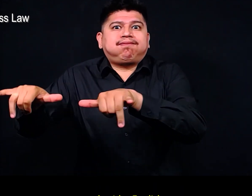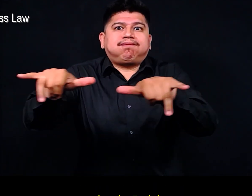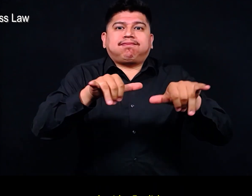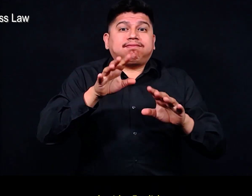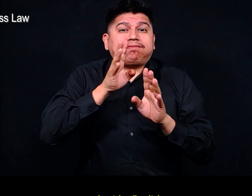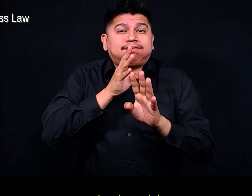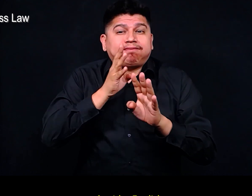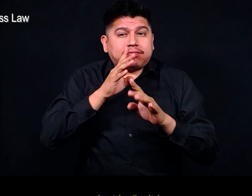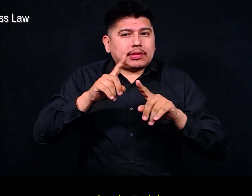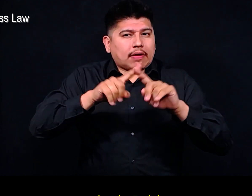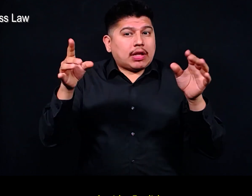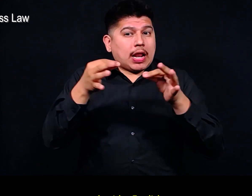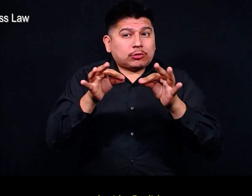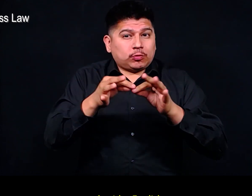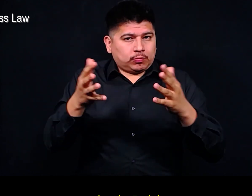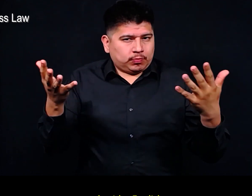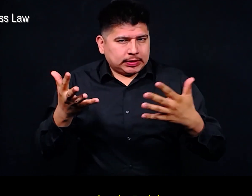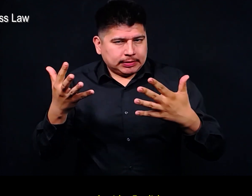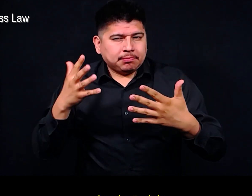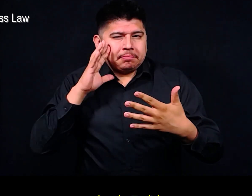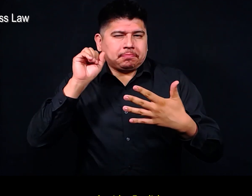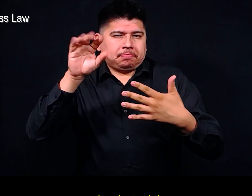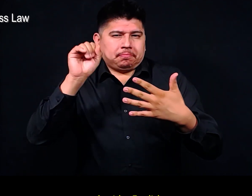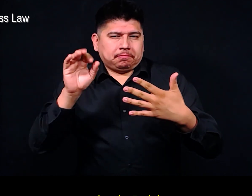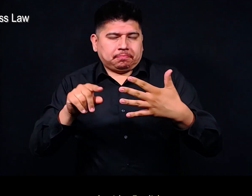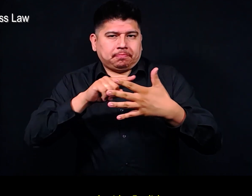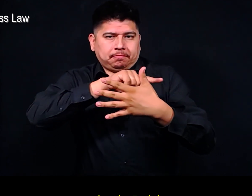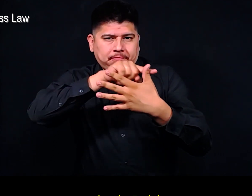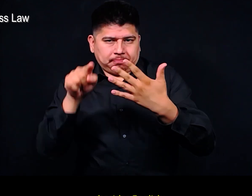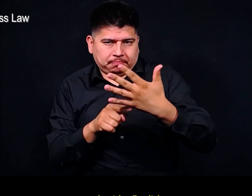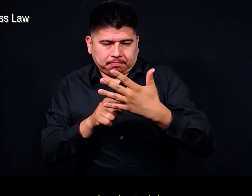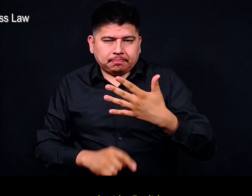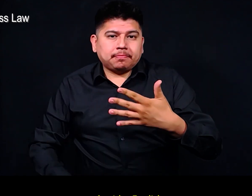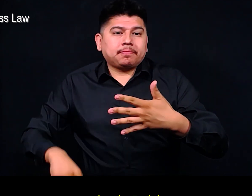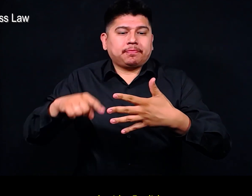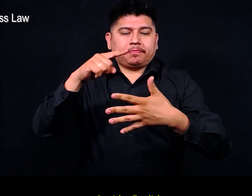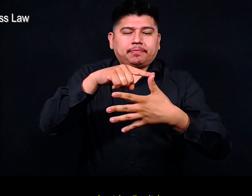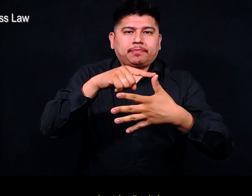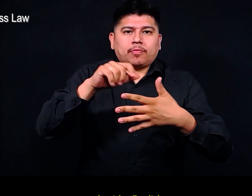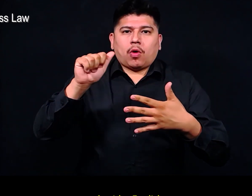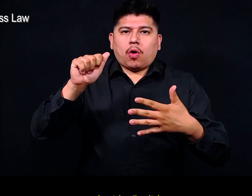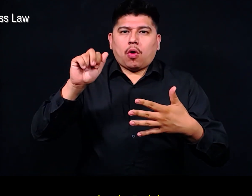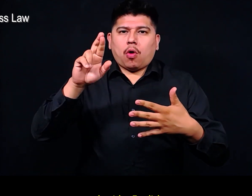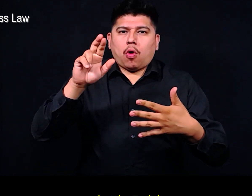besides English: